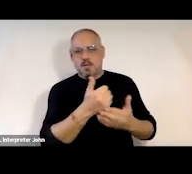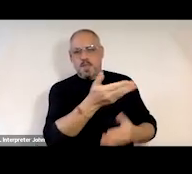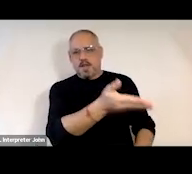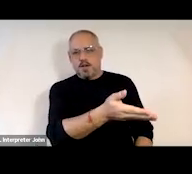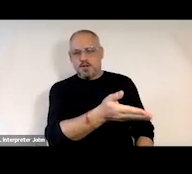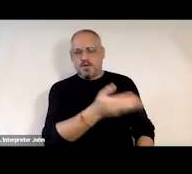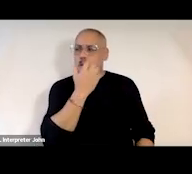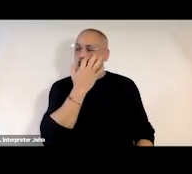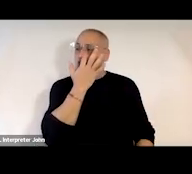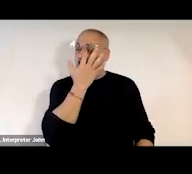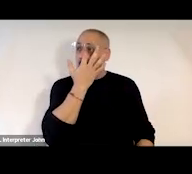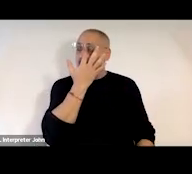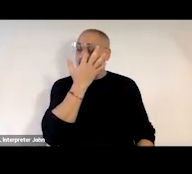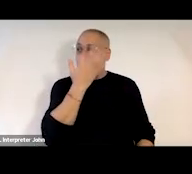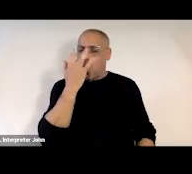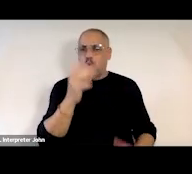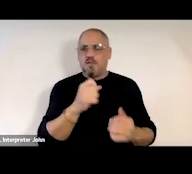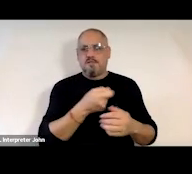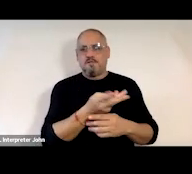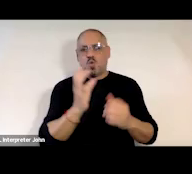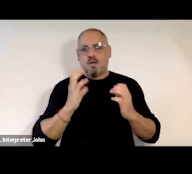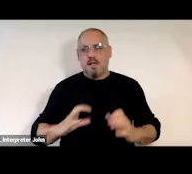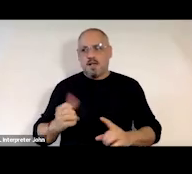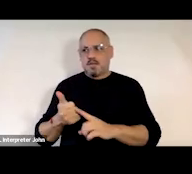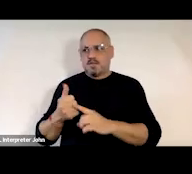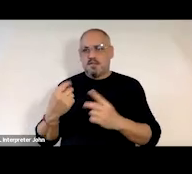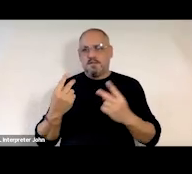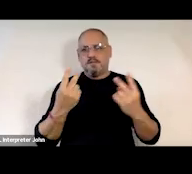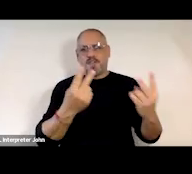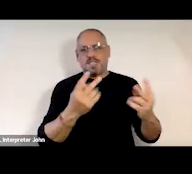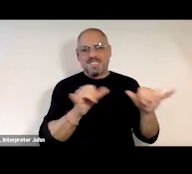or several clients may have visited the same hospital